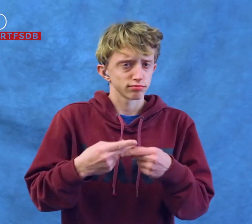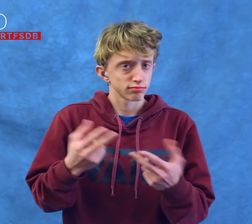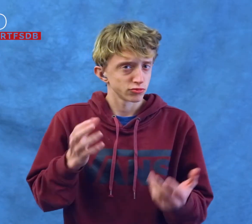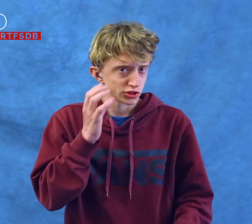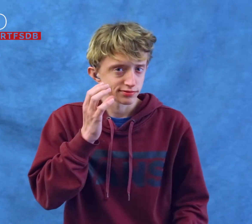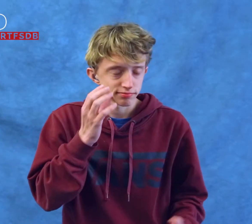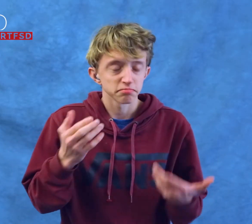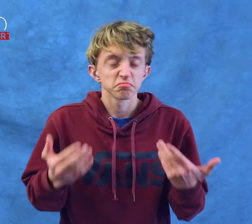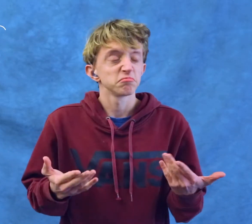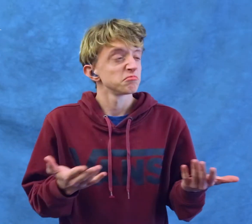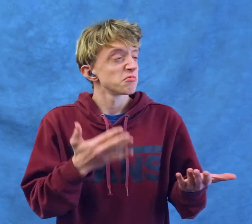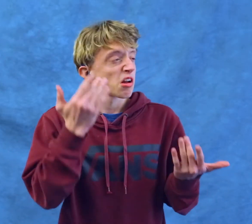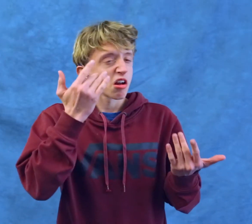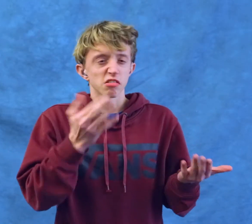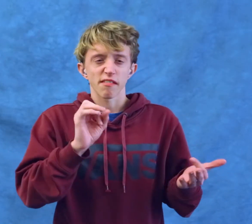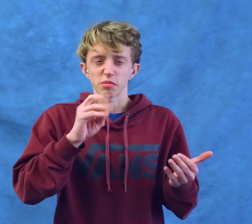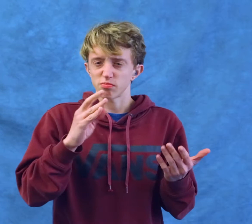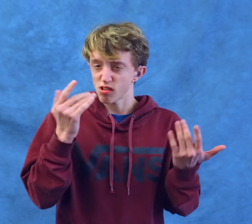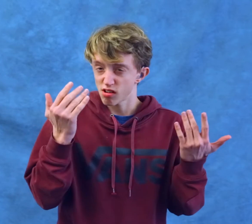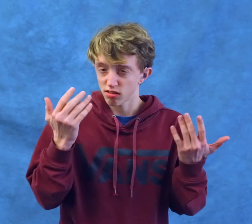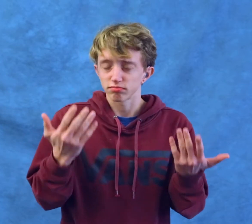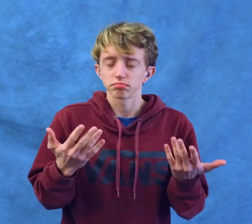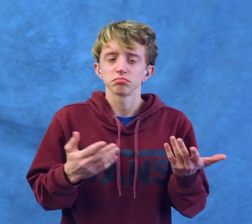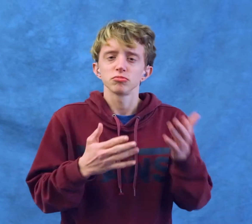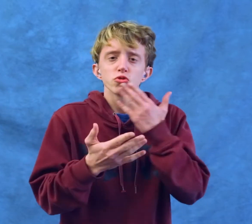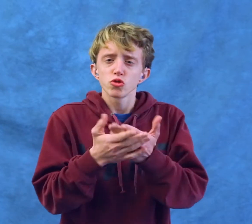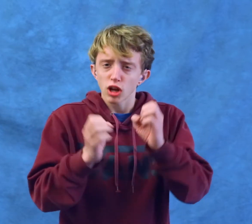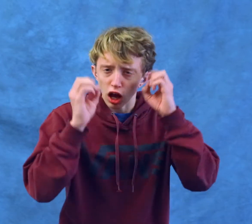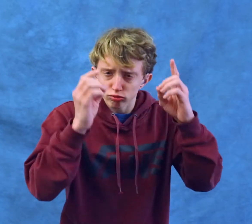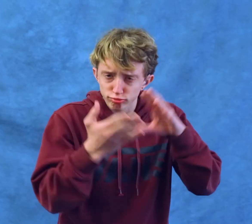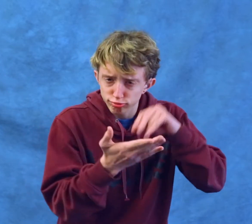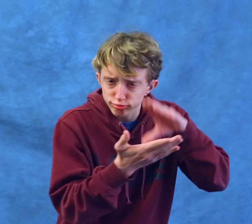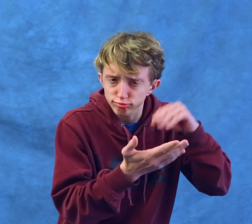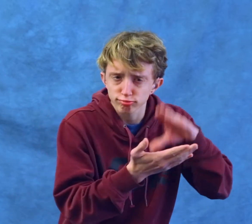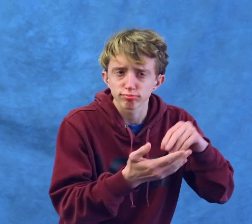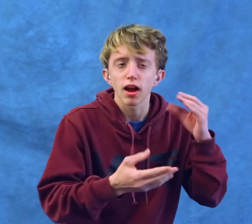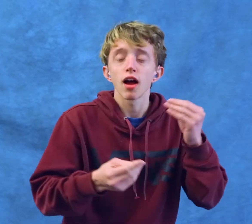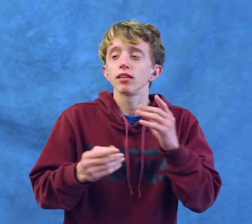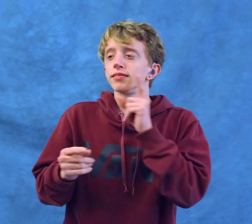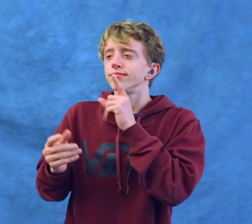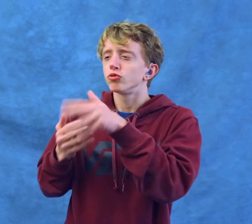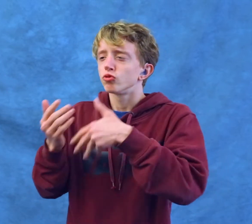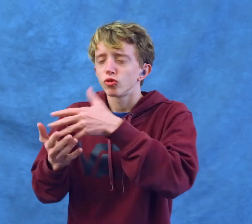The reason why I love FSDB is because they have good education and good social skills.